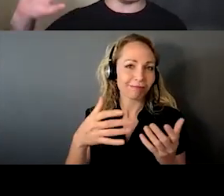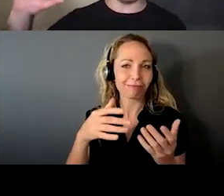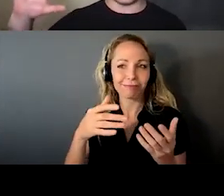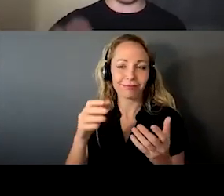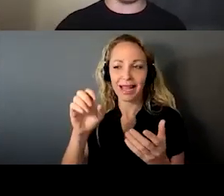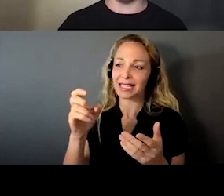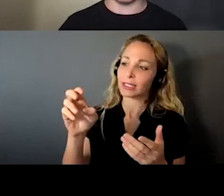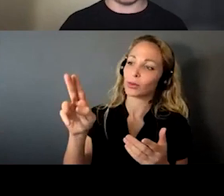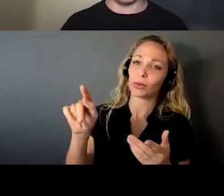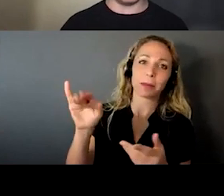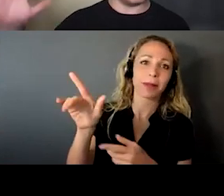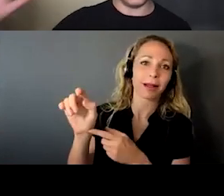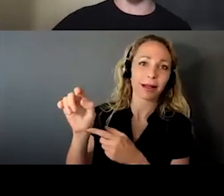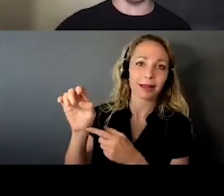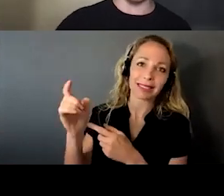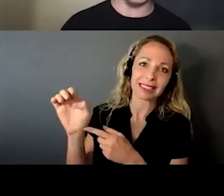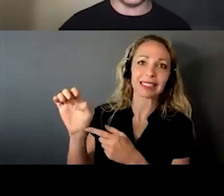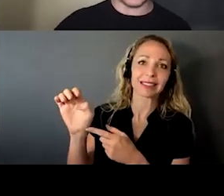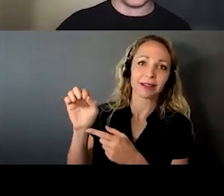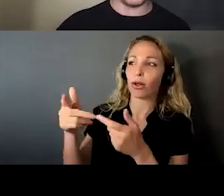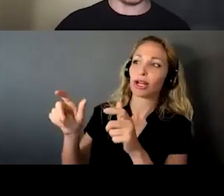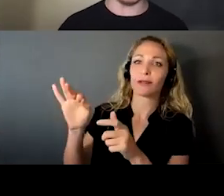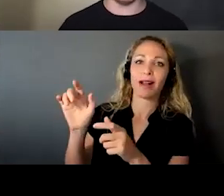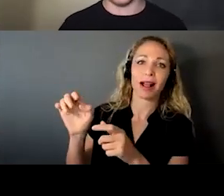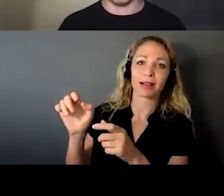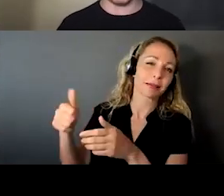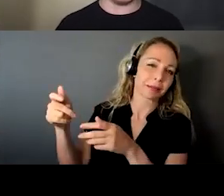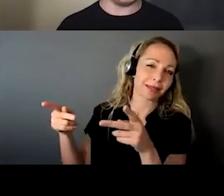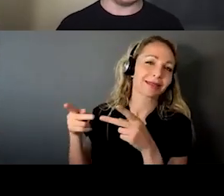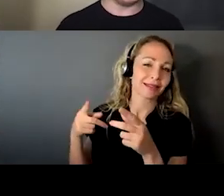FILE ELSEWHERE AND LINK TO FROM IT WITHIN HubSpot. COOL.